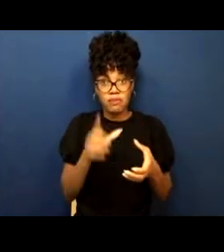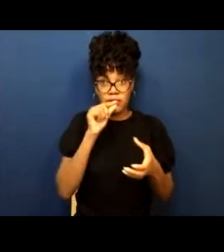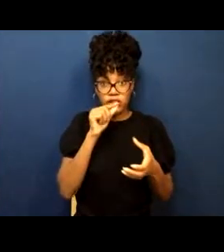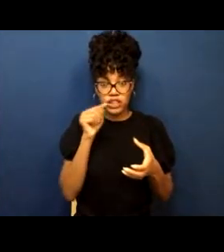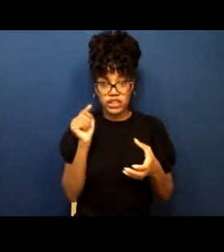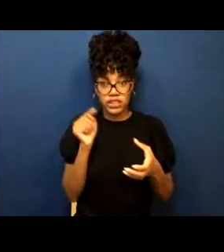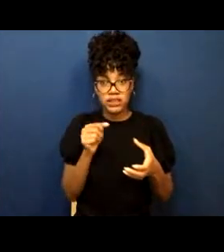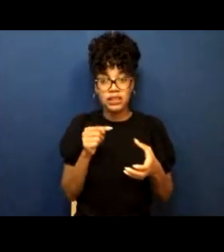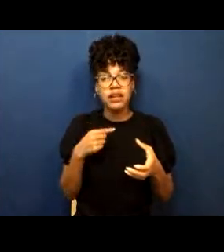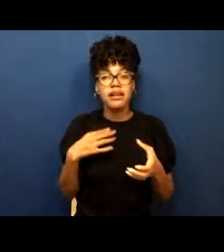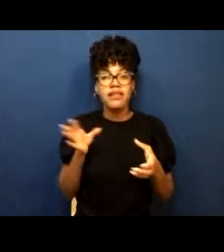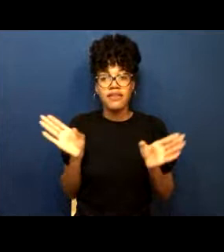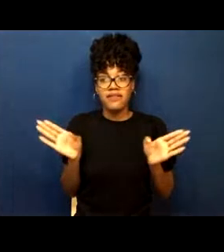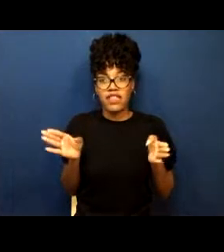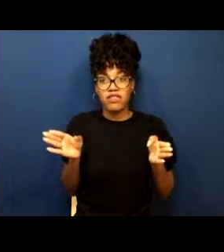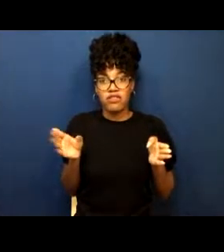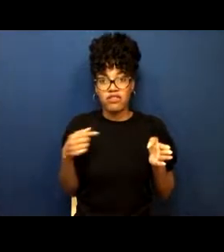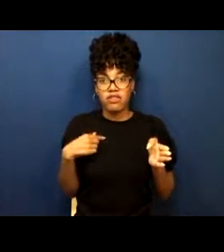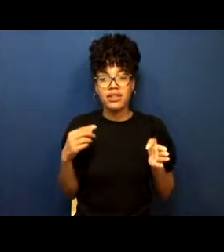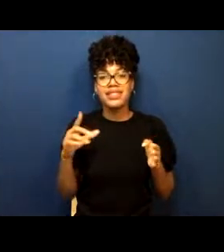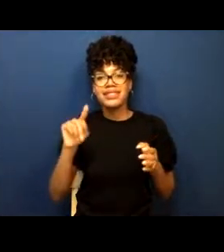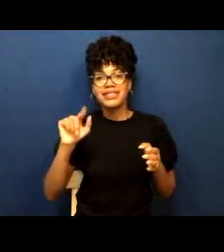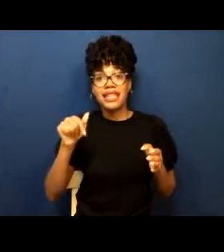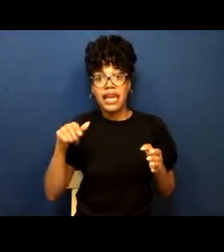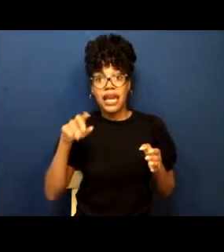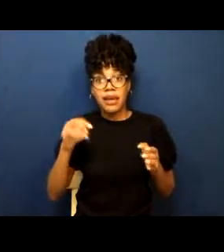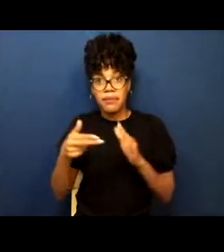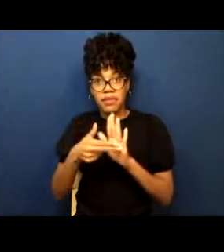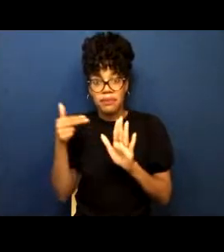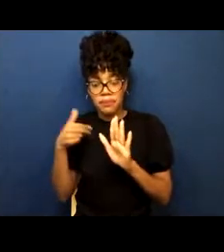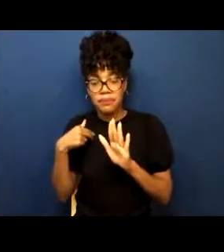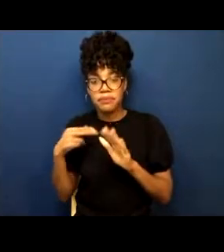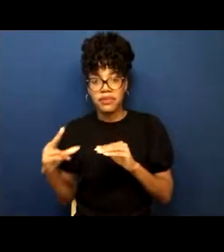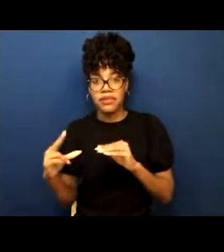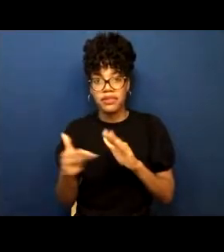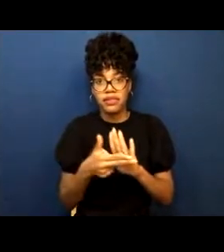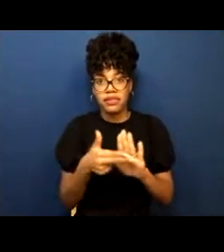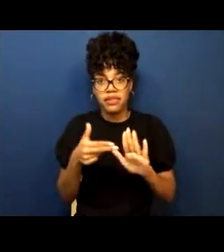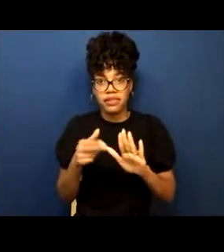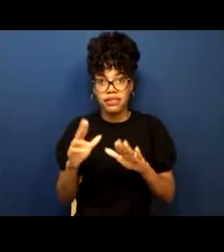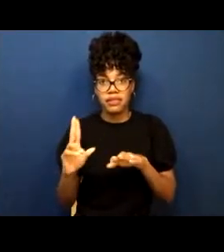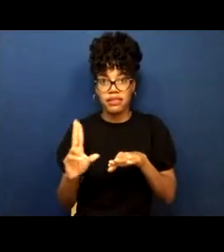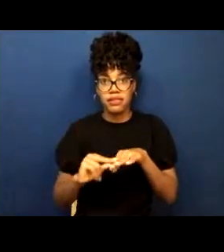on their feathers with tape and then release the bird. And then the bird goes off and the tag sends a satellite